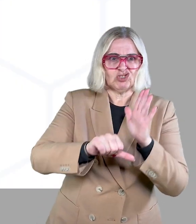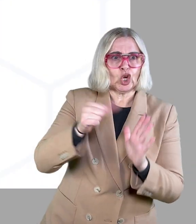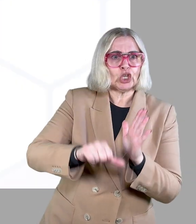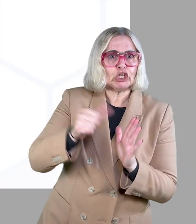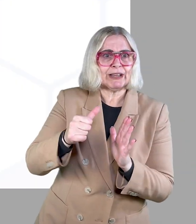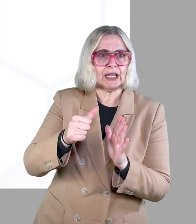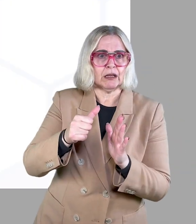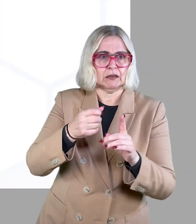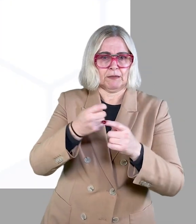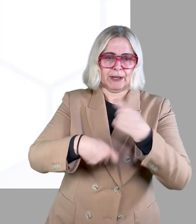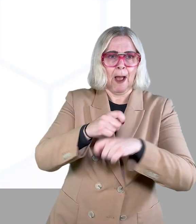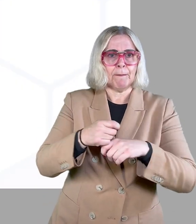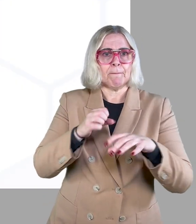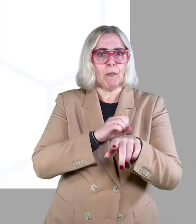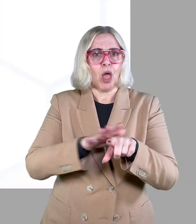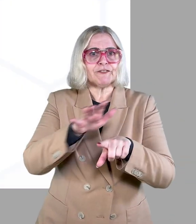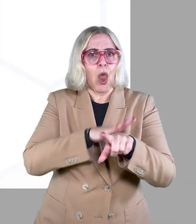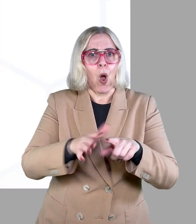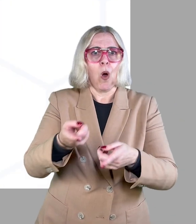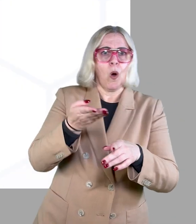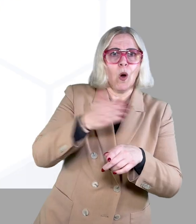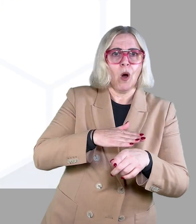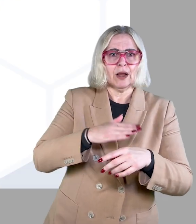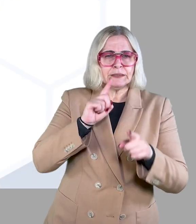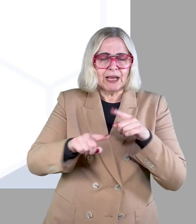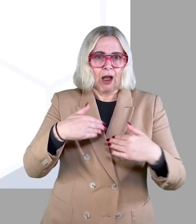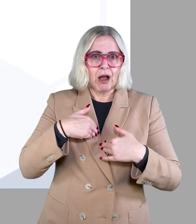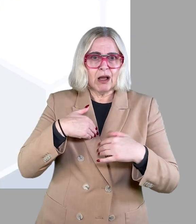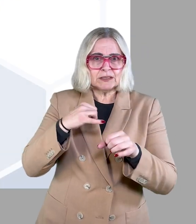There have been several landmark clinical trials that have established the role of coronary revascularisation.